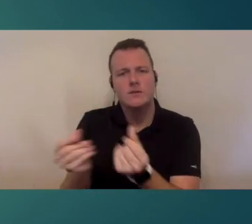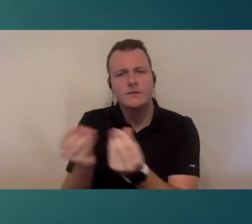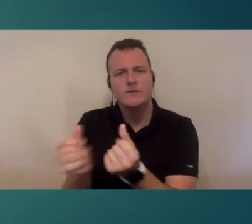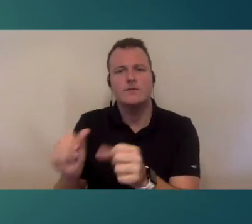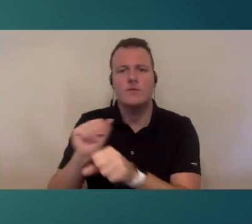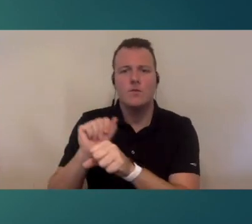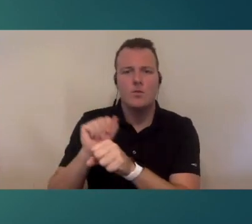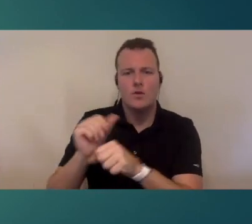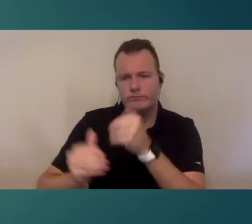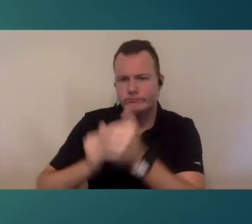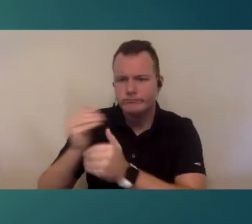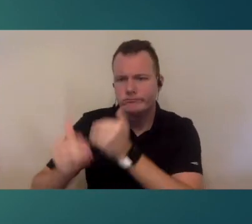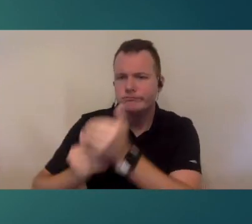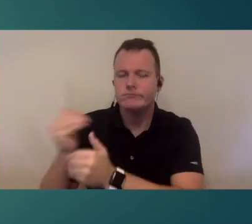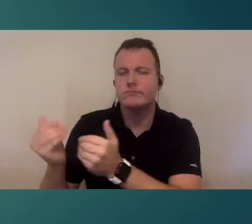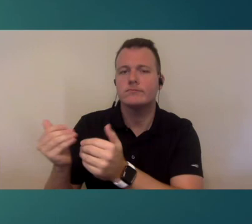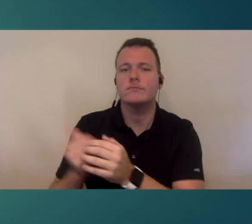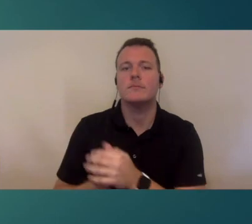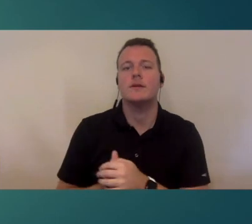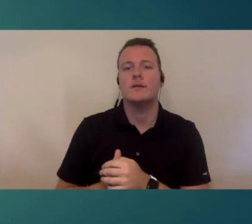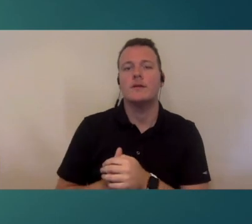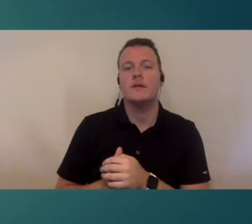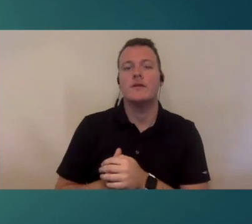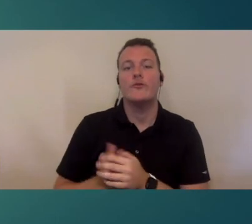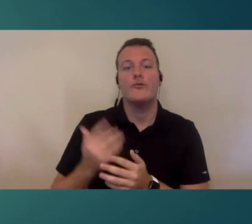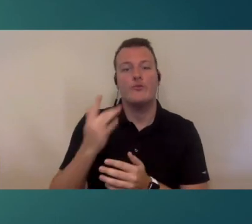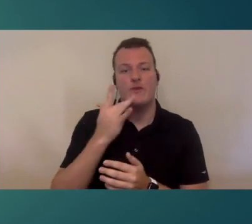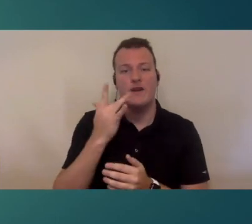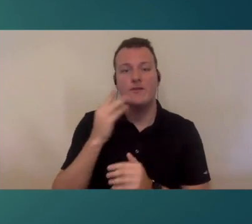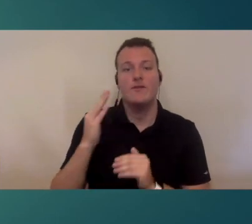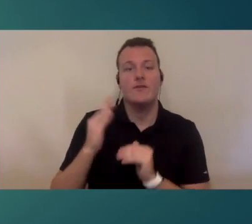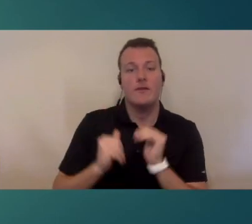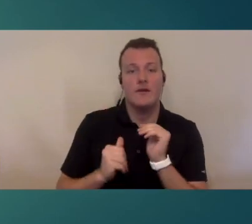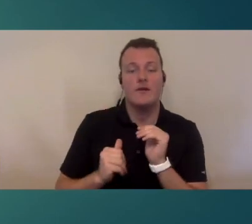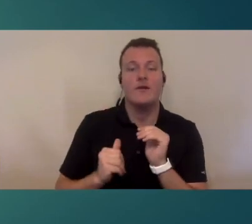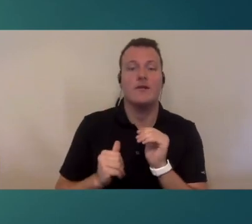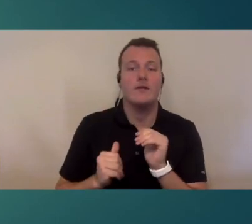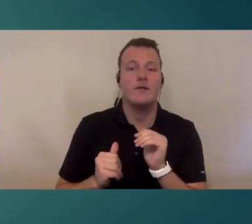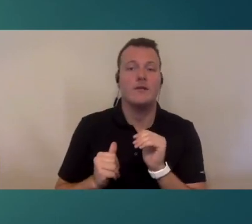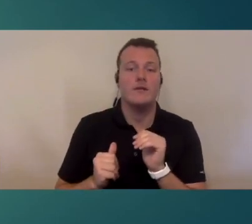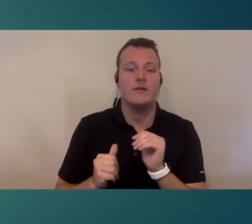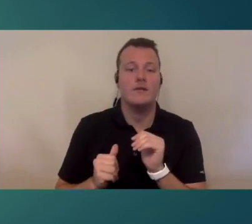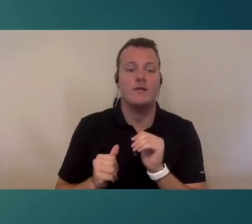kind of as it's given to you, rather than something you might be able to prepare